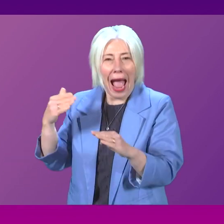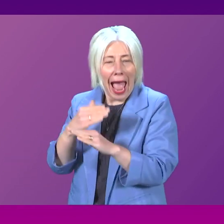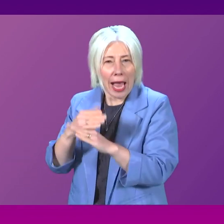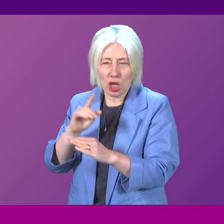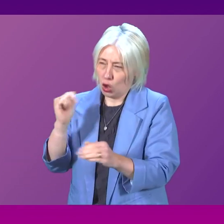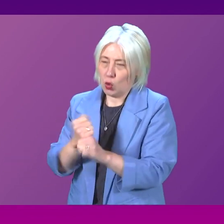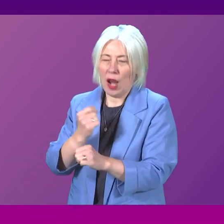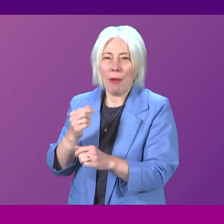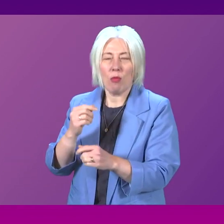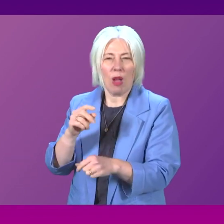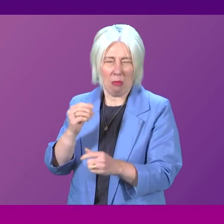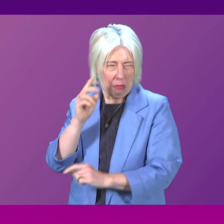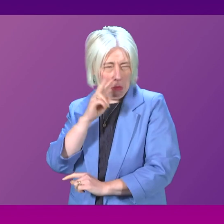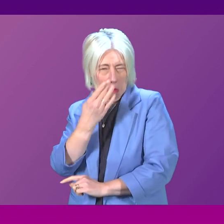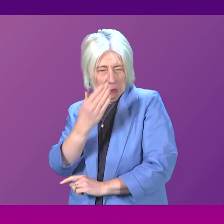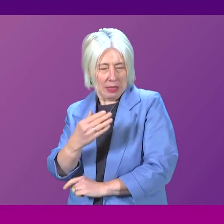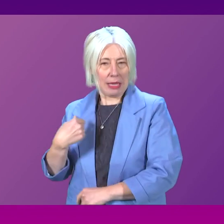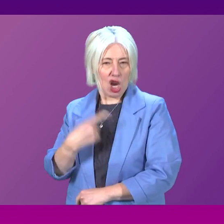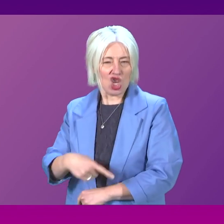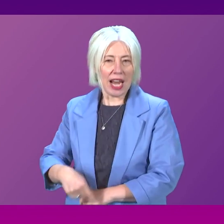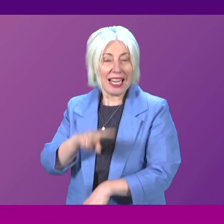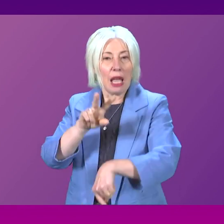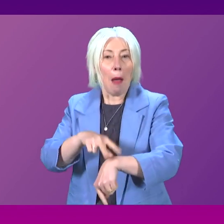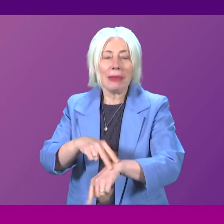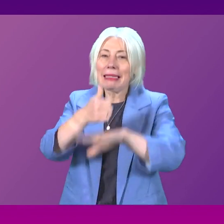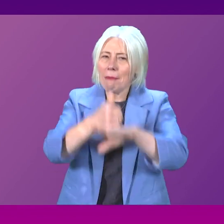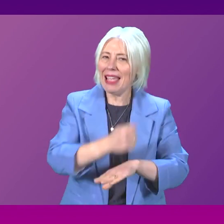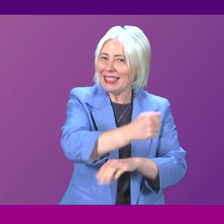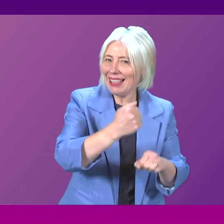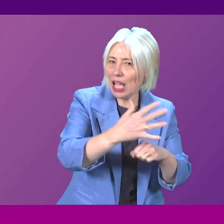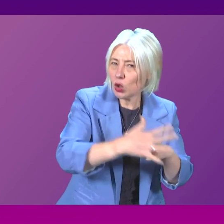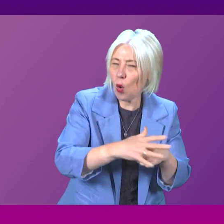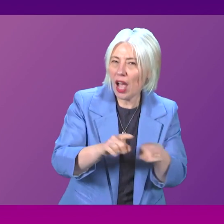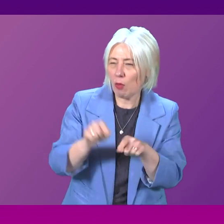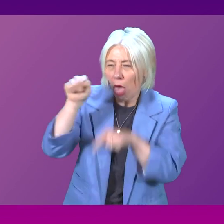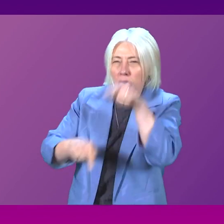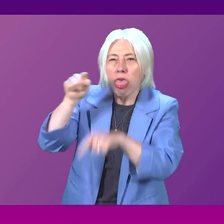police base in Glasgow and the wider intimidatory tactics of the Chinese Government?